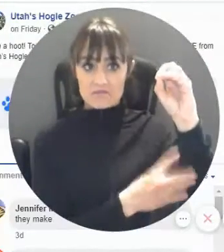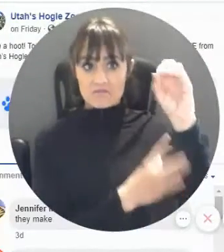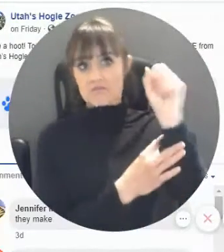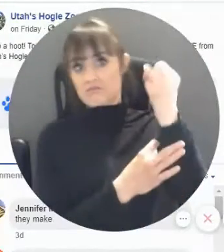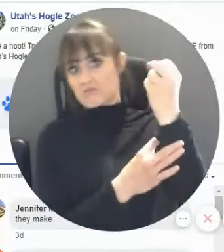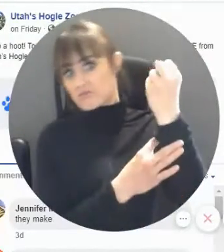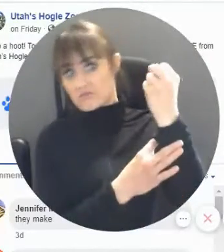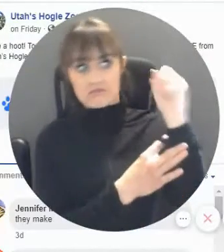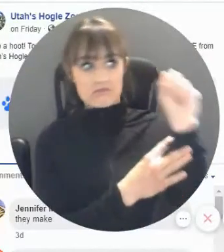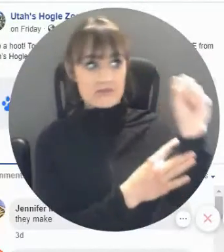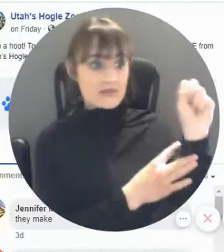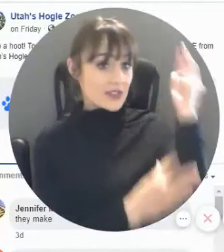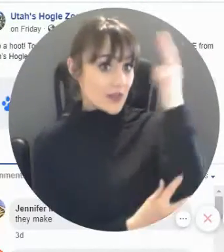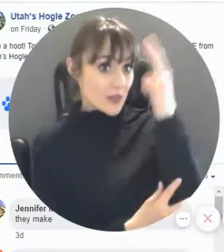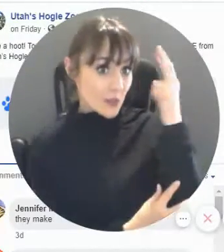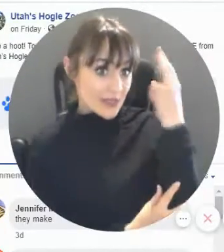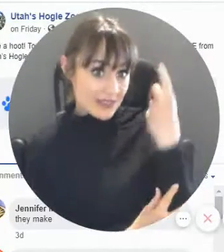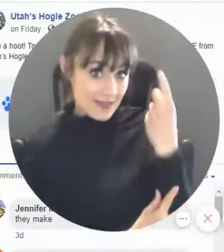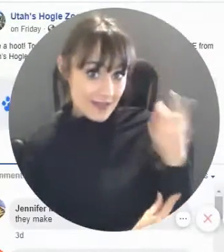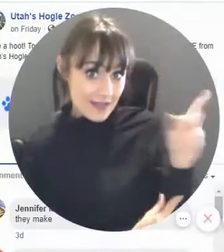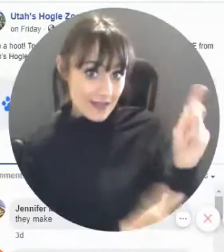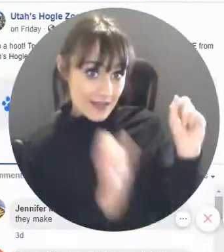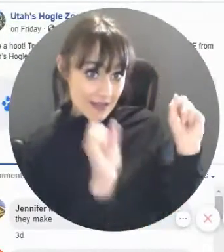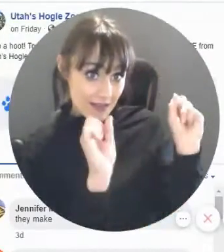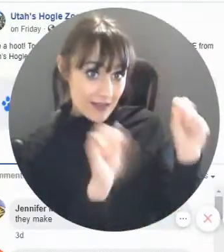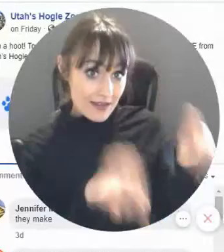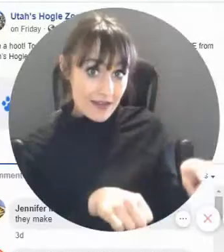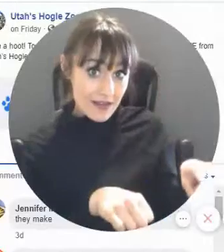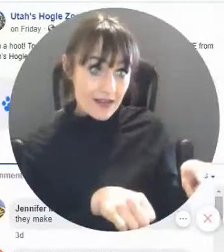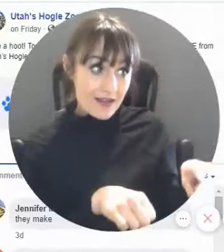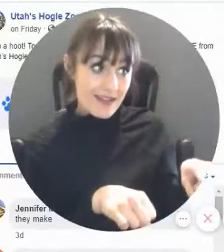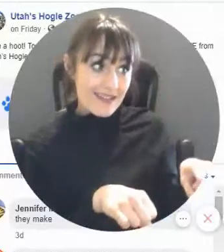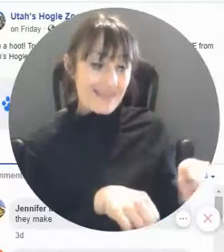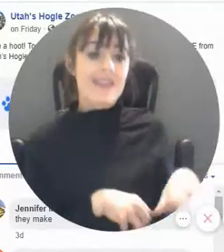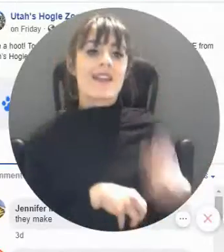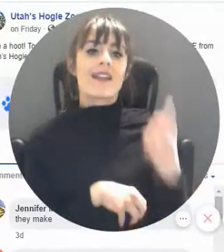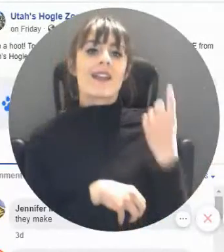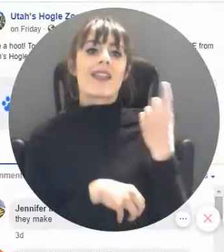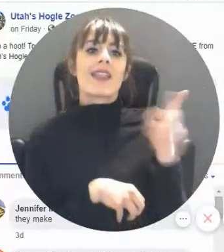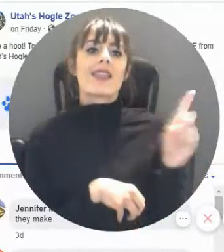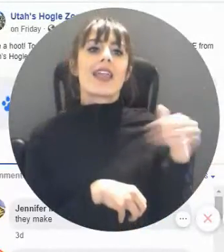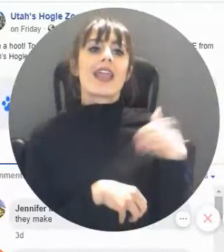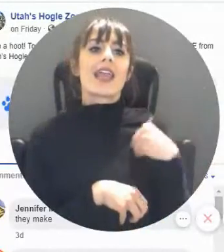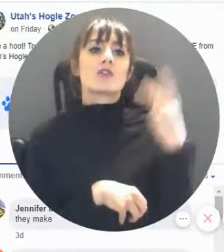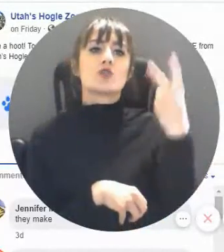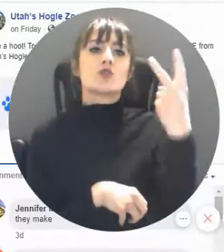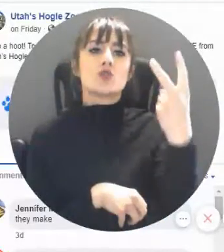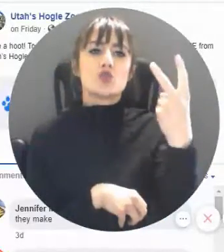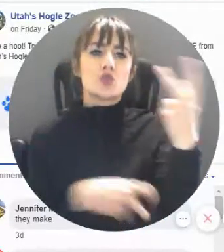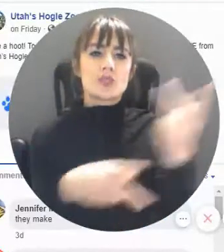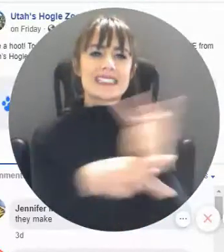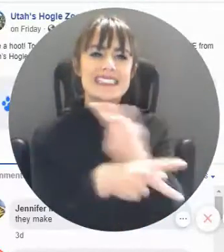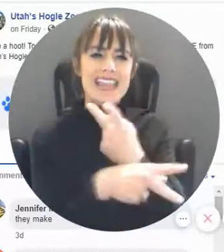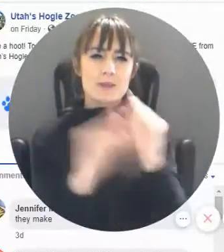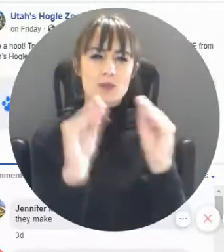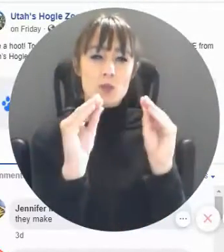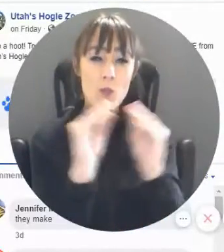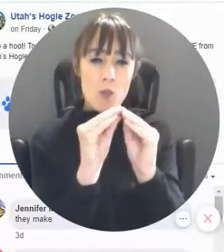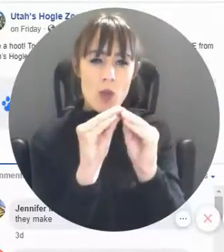And the reason they can have such good movement of their head is cause they have twice the amount of vertebrates in their neck than humans do.